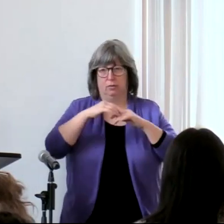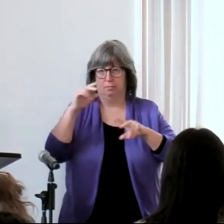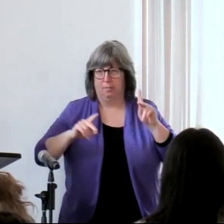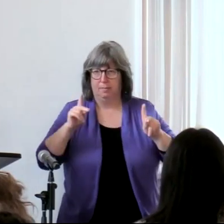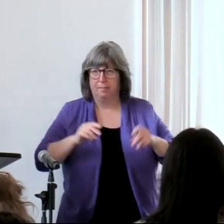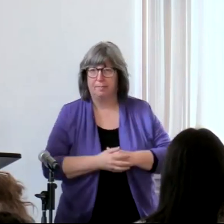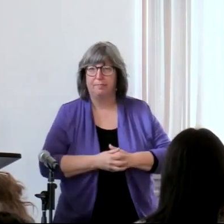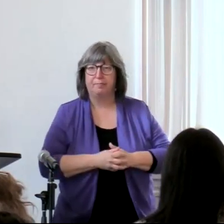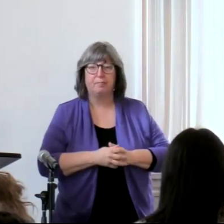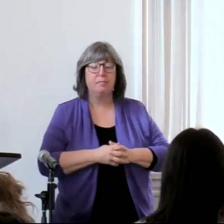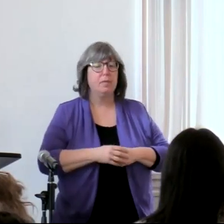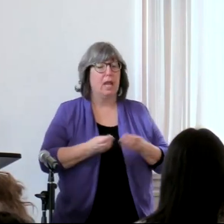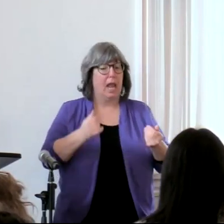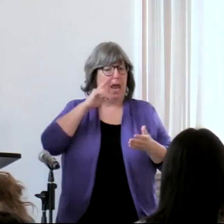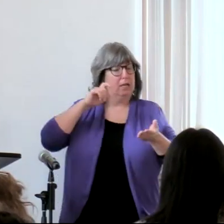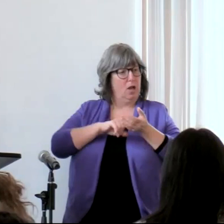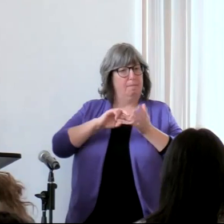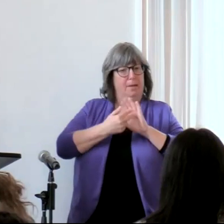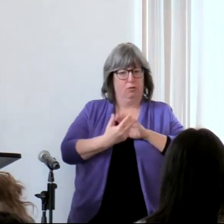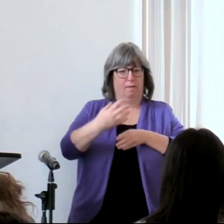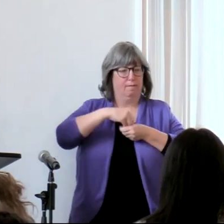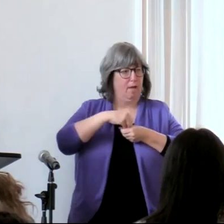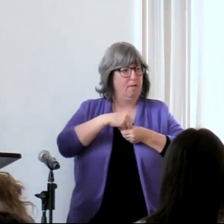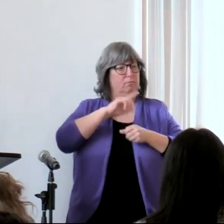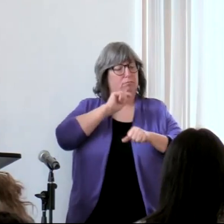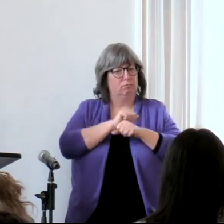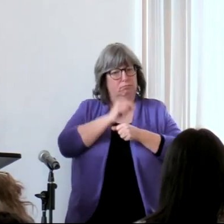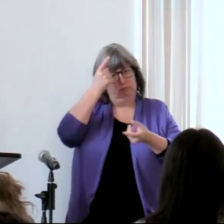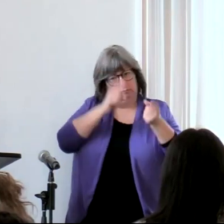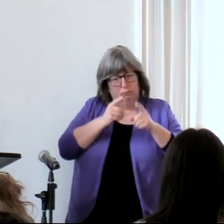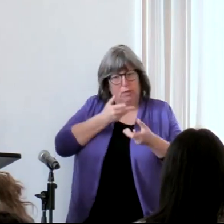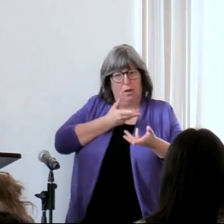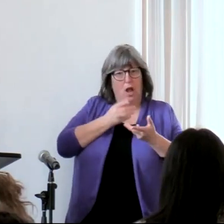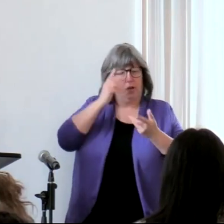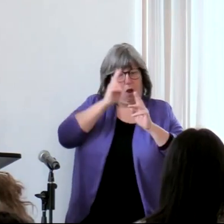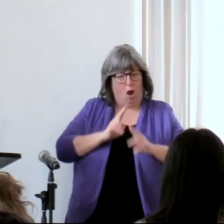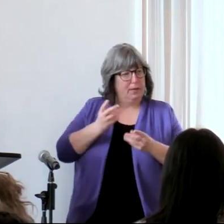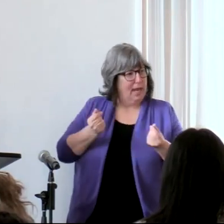By making a land acknowledgement, you are partaking in an act of reconciliation in honouring the lands and indigenous presence